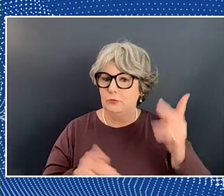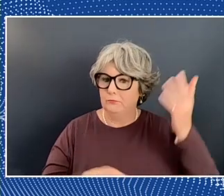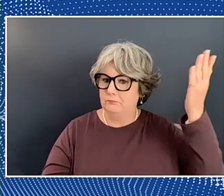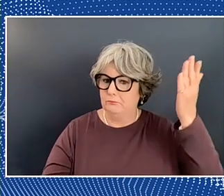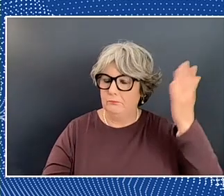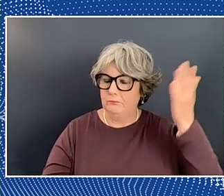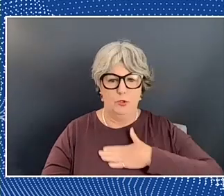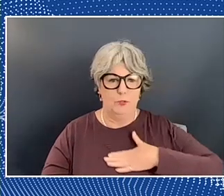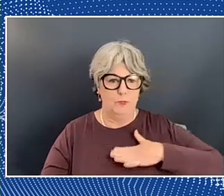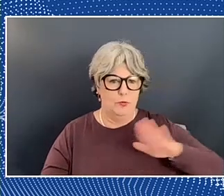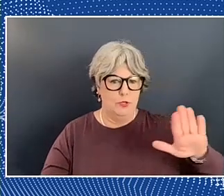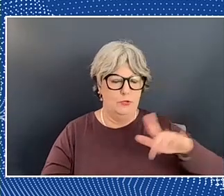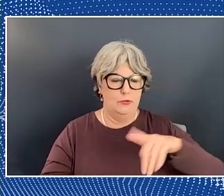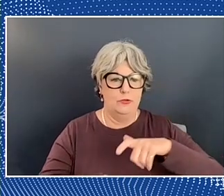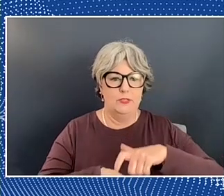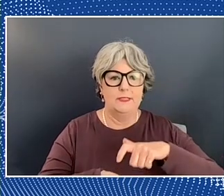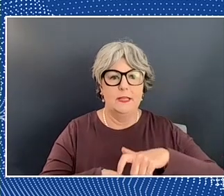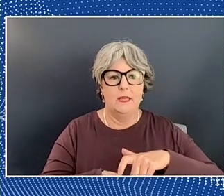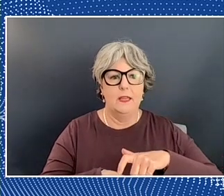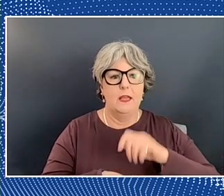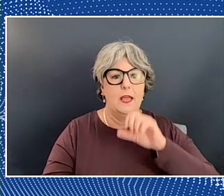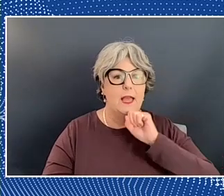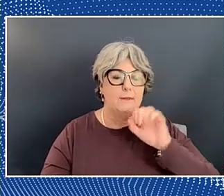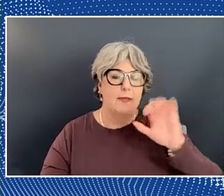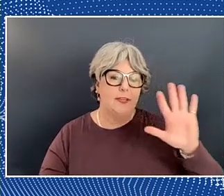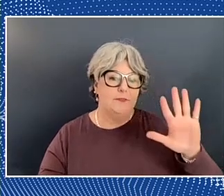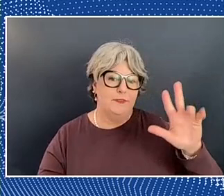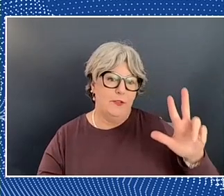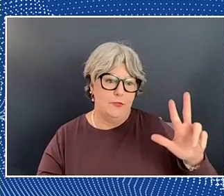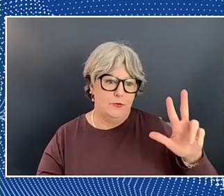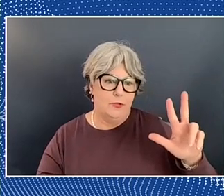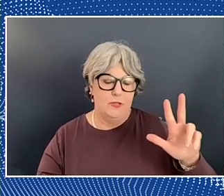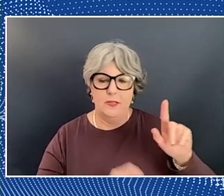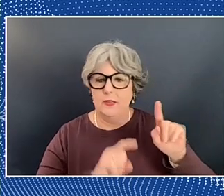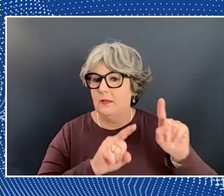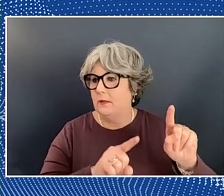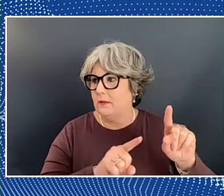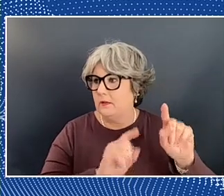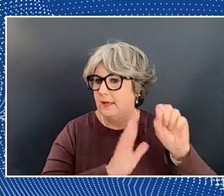time. I am 53 years old and I attended a state university.